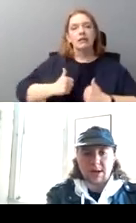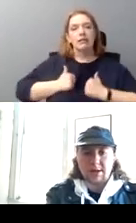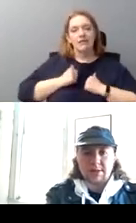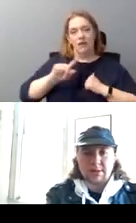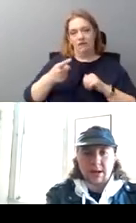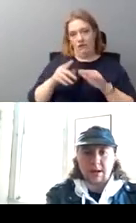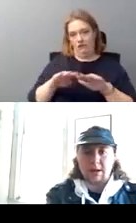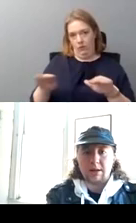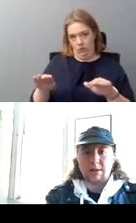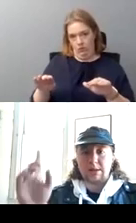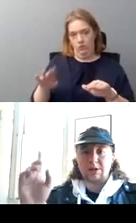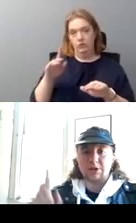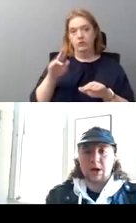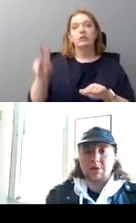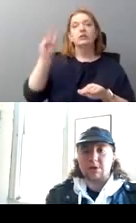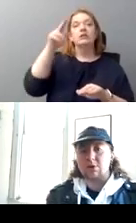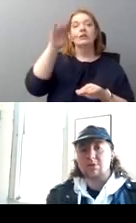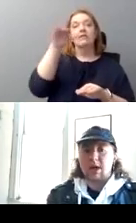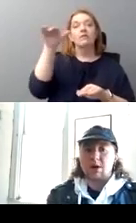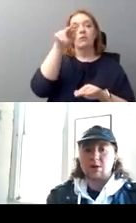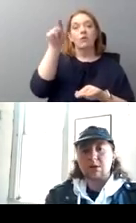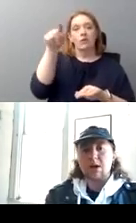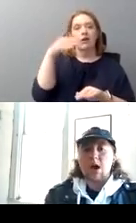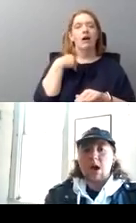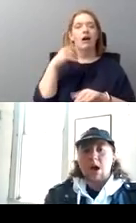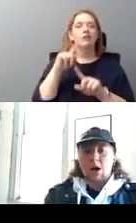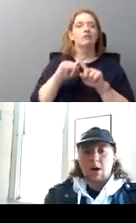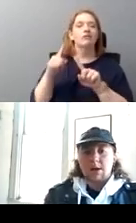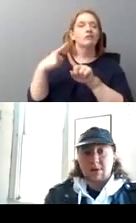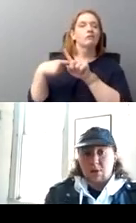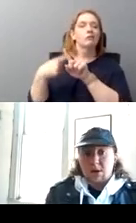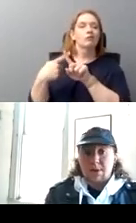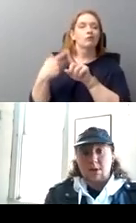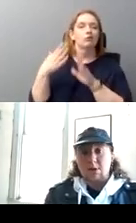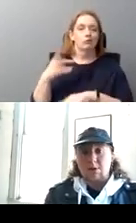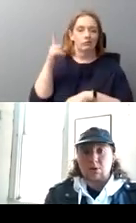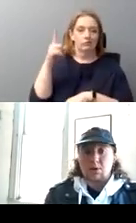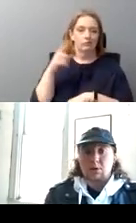tenants in the additional upstairs rooms of the house. He was an accordion maker who sold and